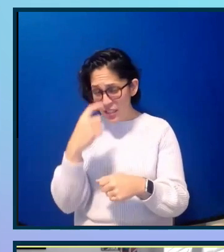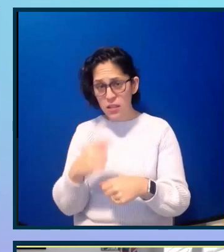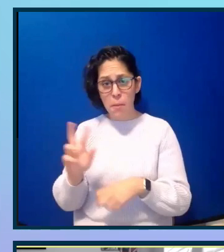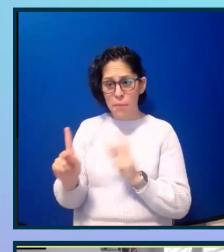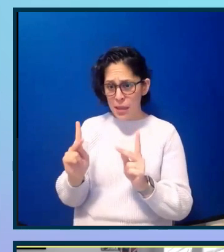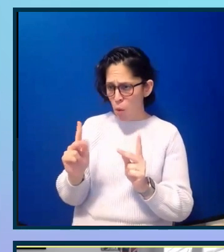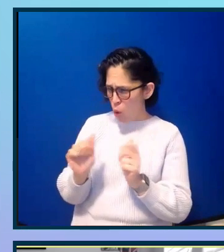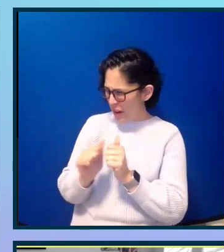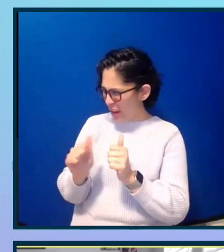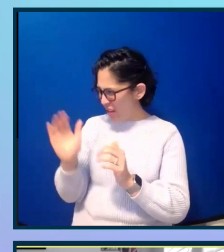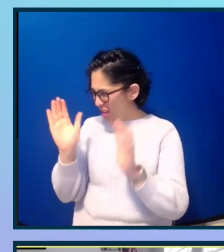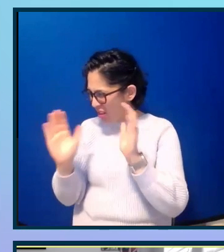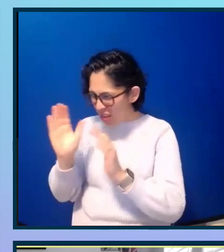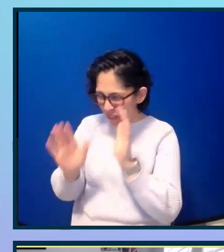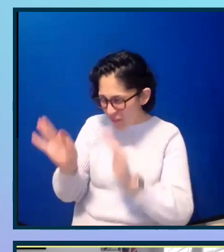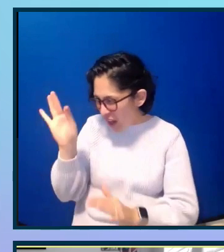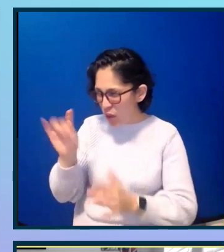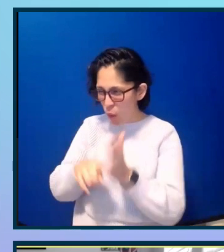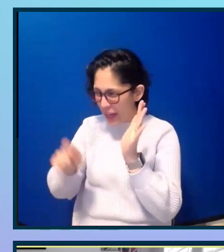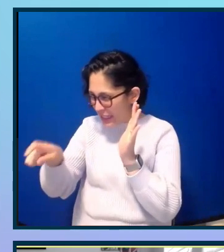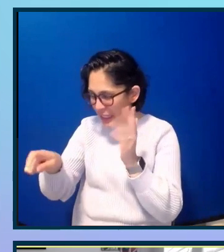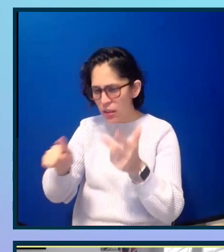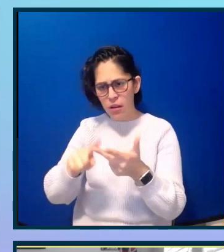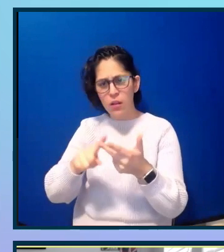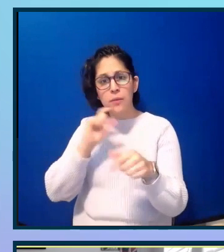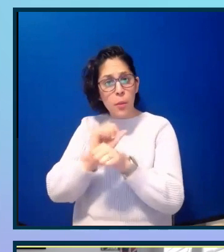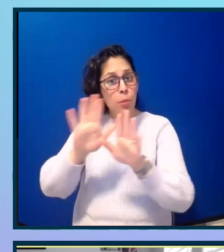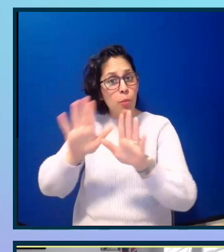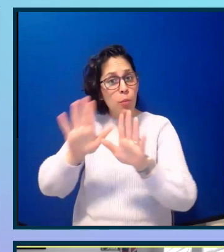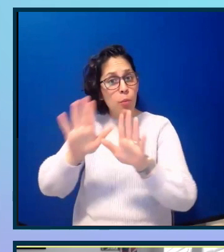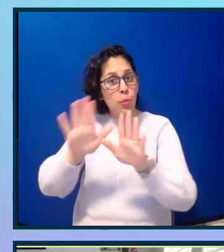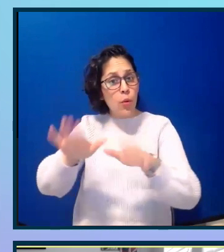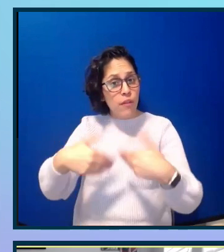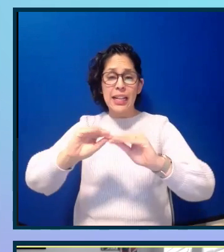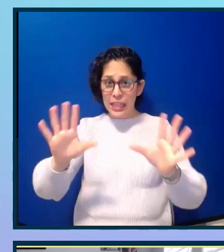Does it take people through the steps and give them clear anchors that can enable them